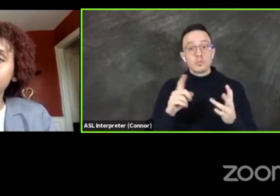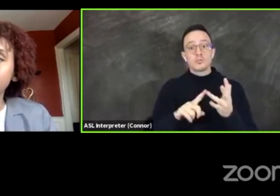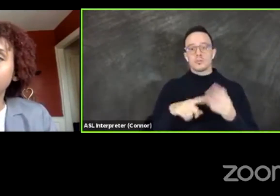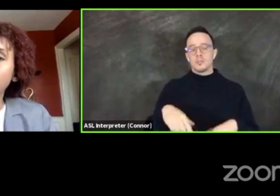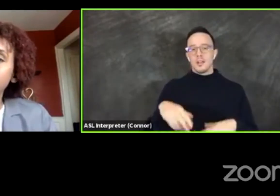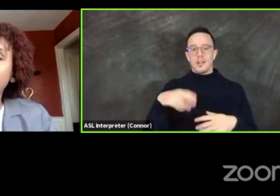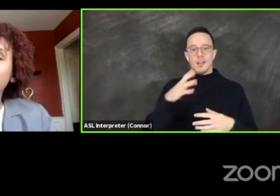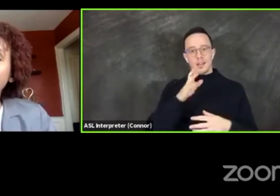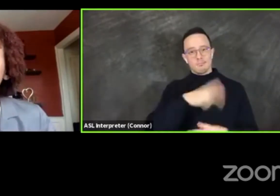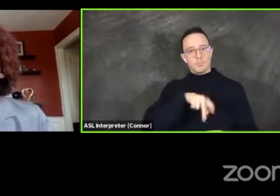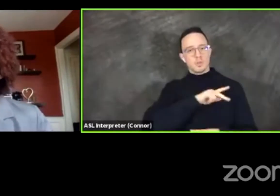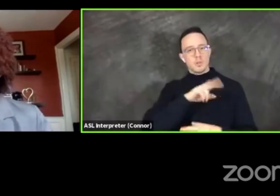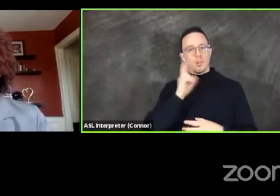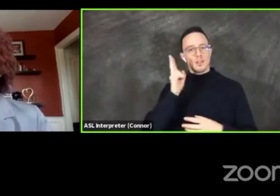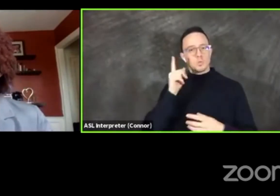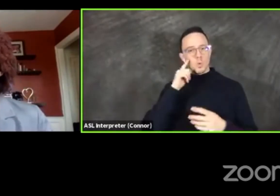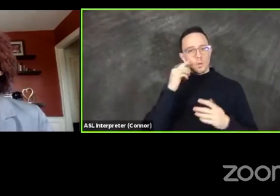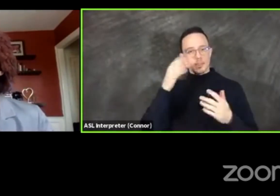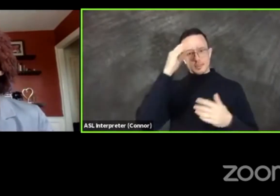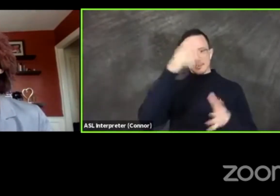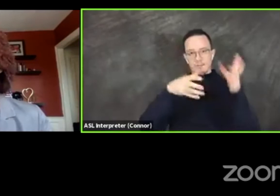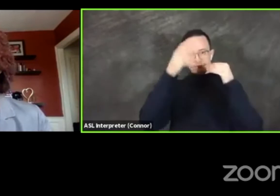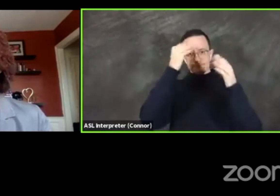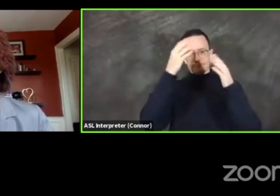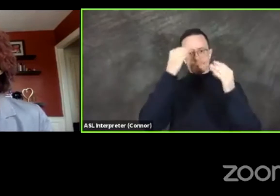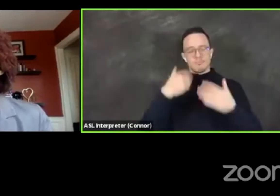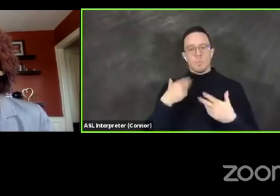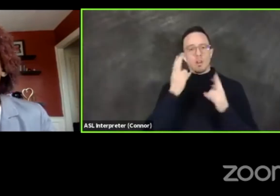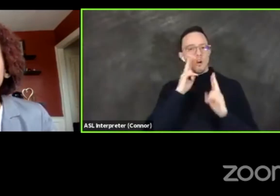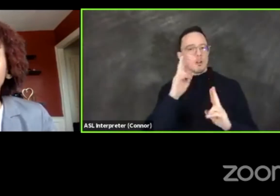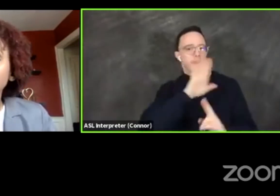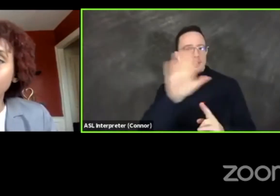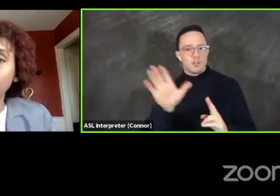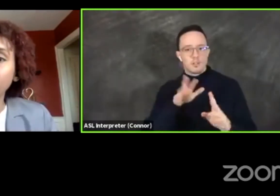AND COSMOPOLITAN CULTURE THAT THIS CITY NOW CELEBRATES - FROM CHINESE LUNAR NEW